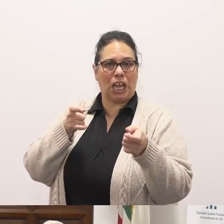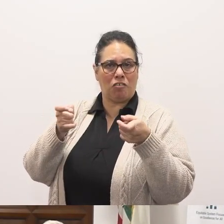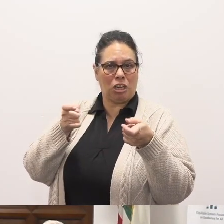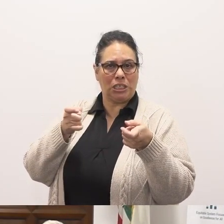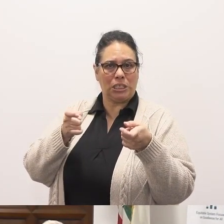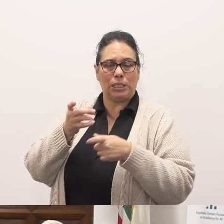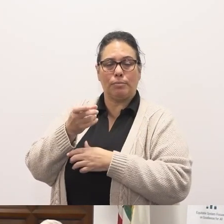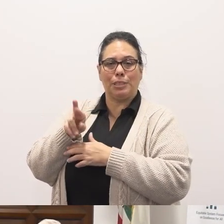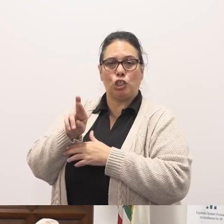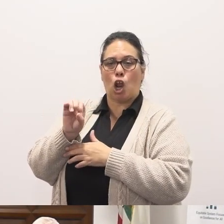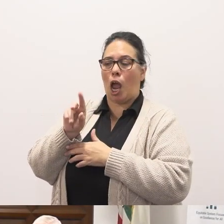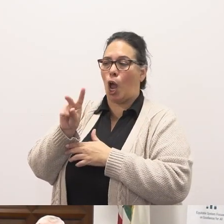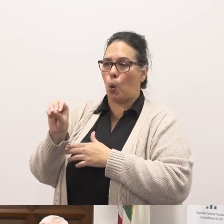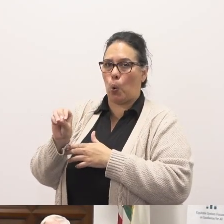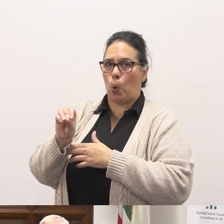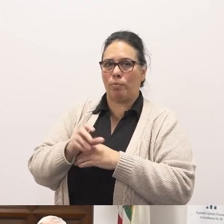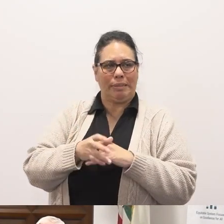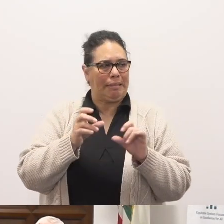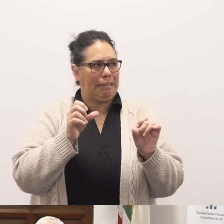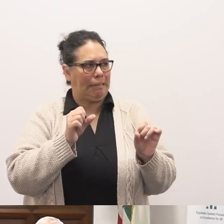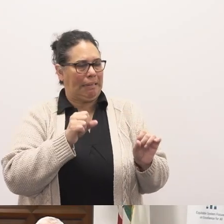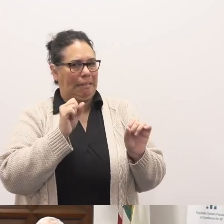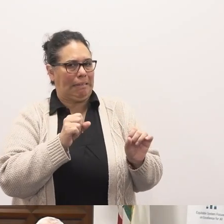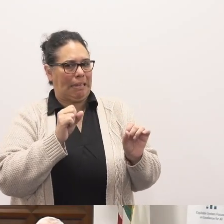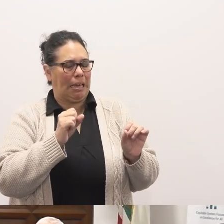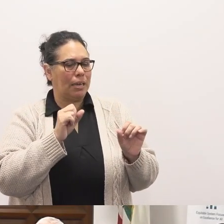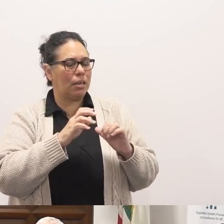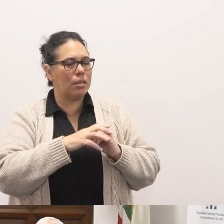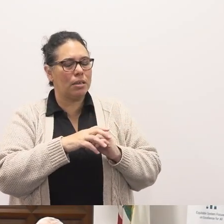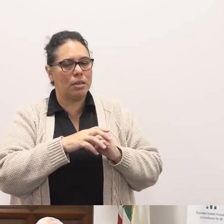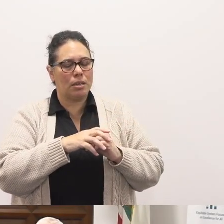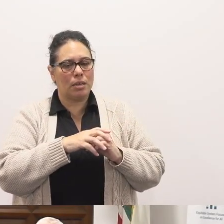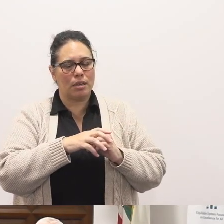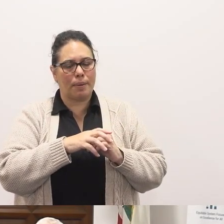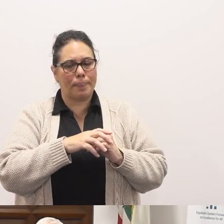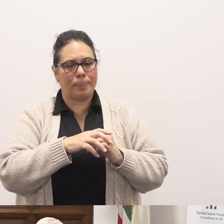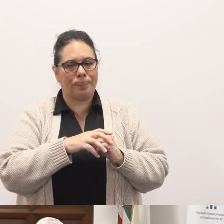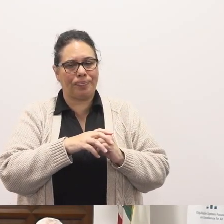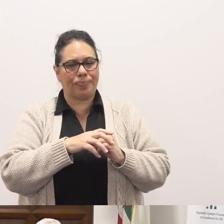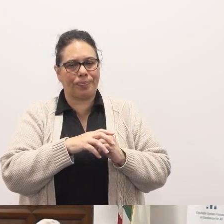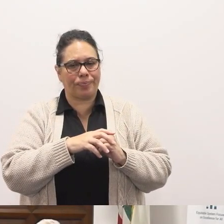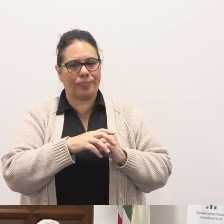Yeah. Working hard as a district